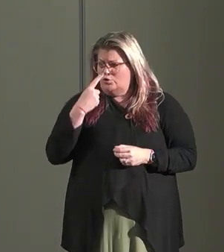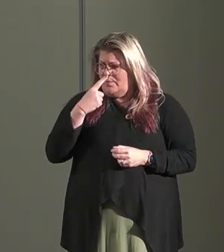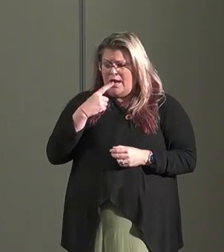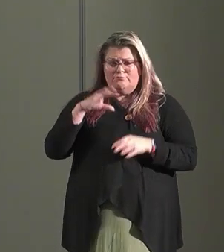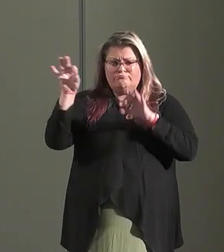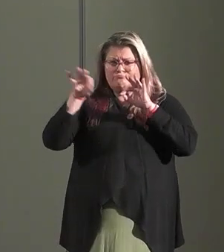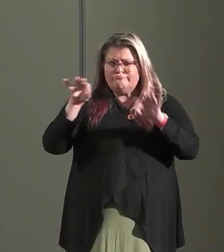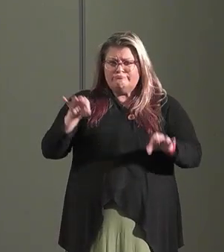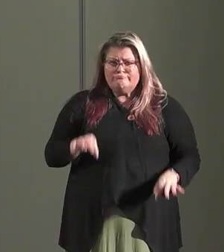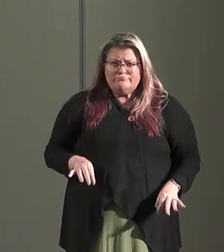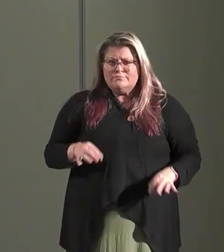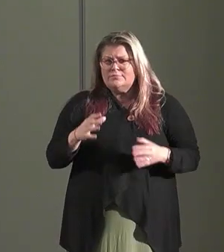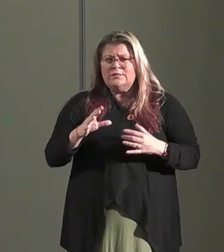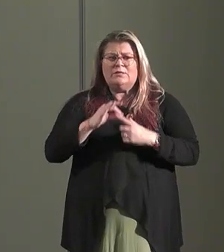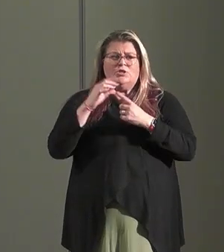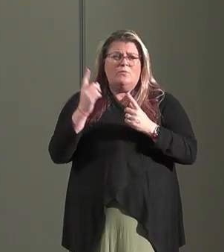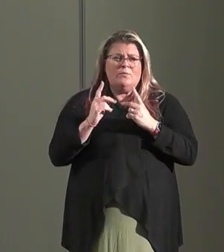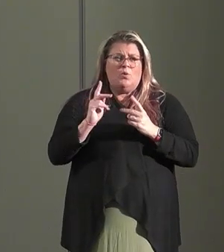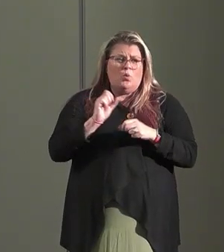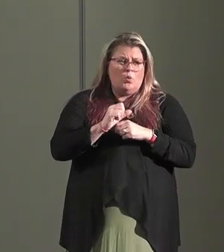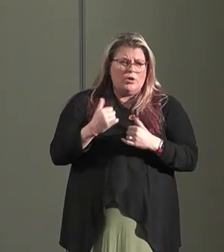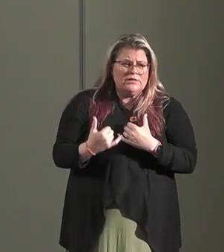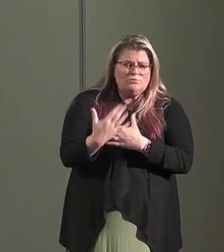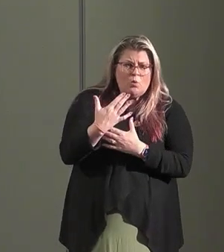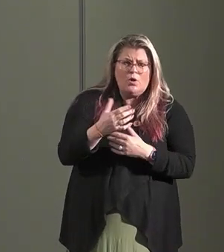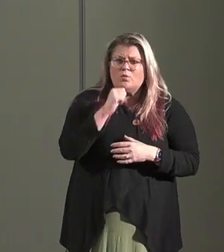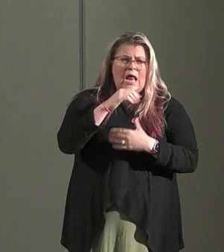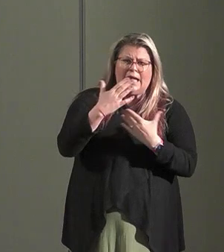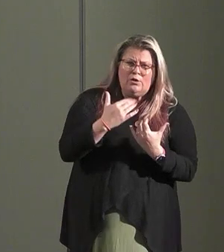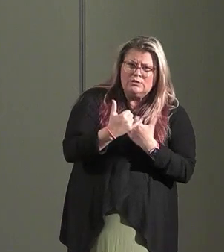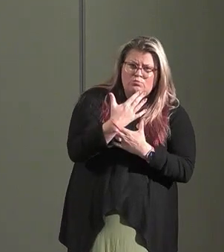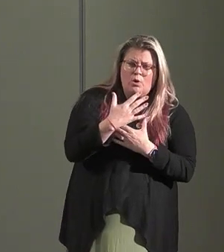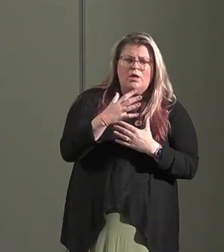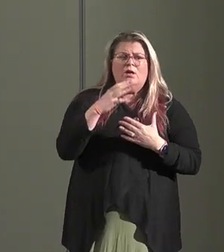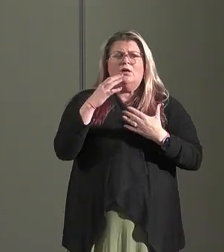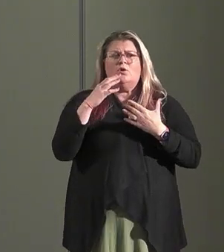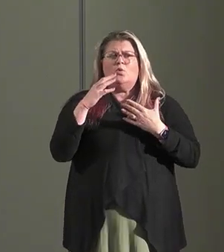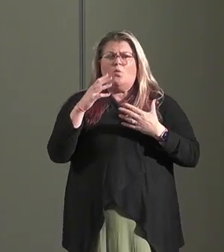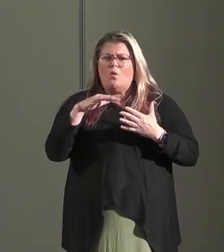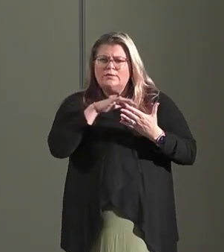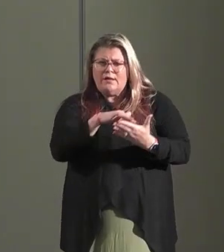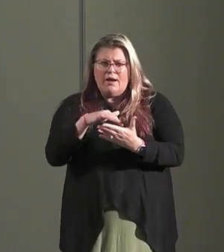not here this morning for the researcher and predictors and we could get into the conversation